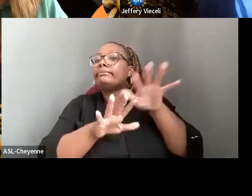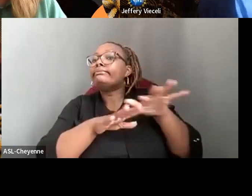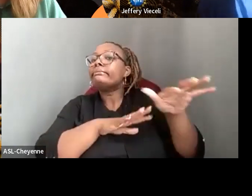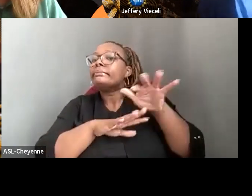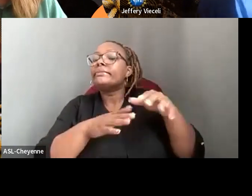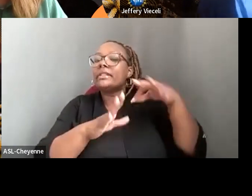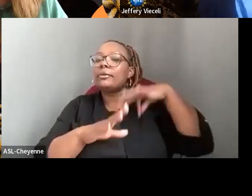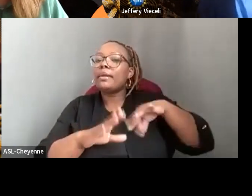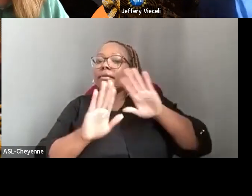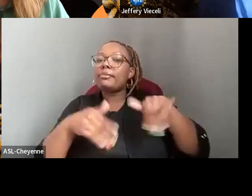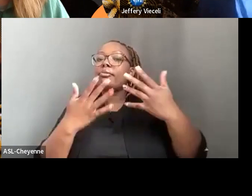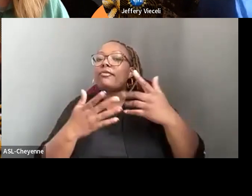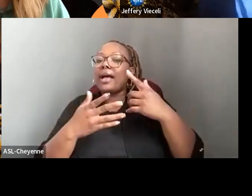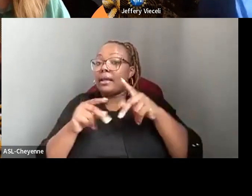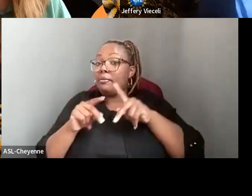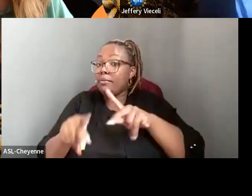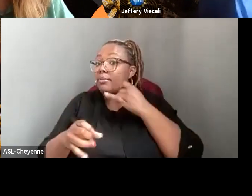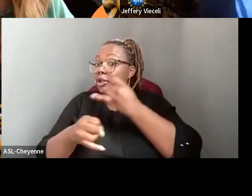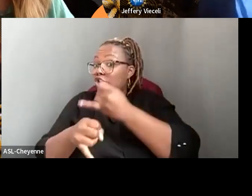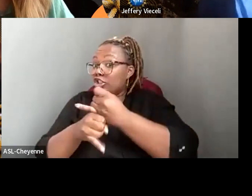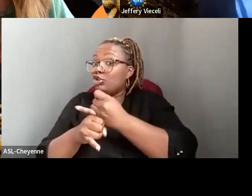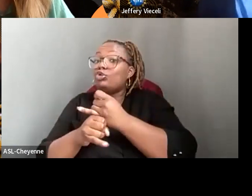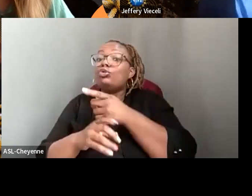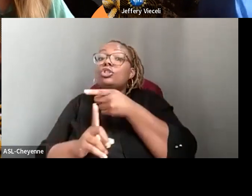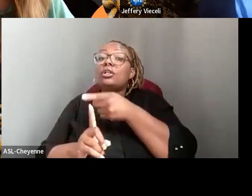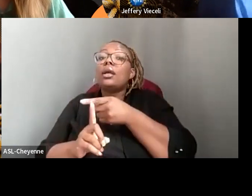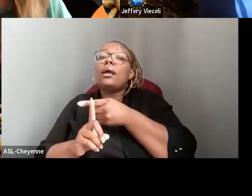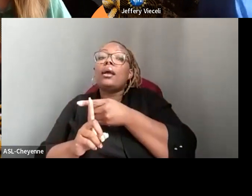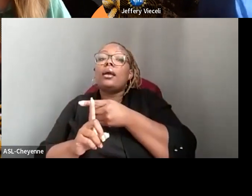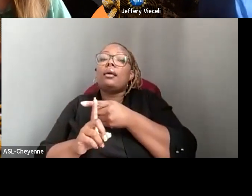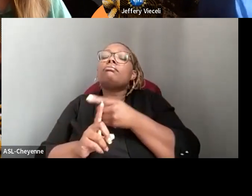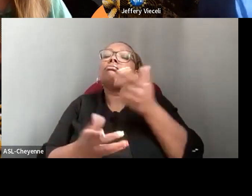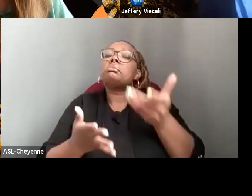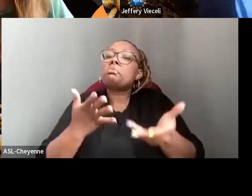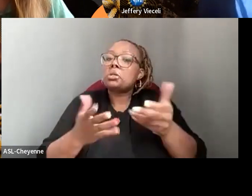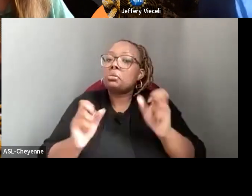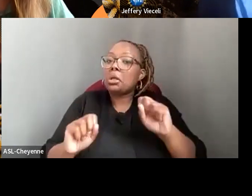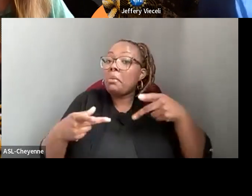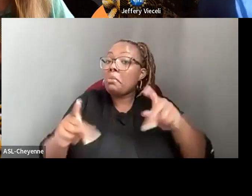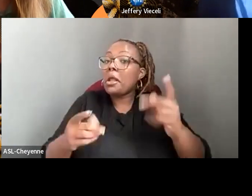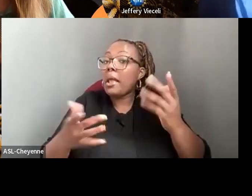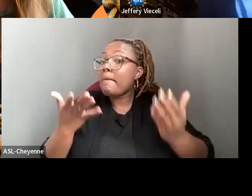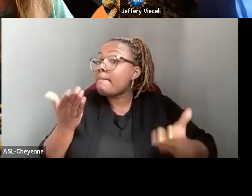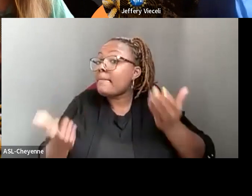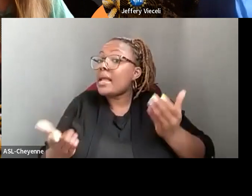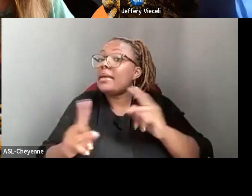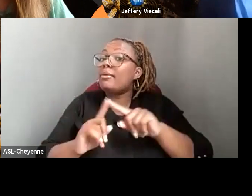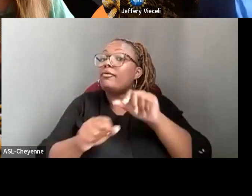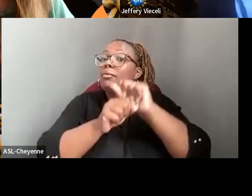by your institution, that may be something that's allowable. But for employees and other things,